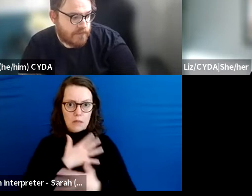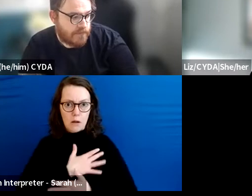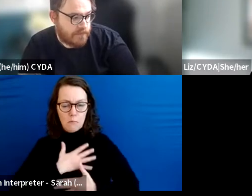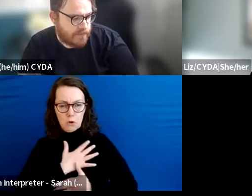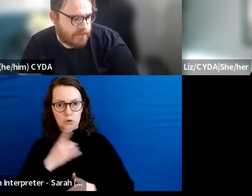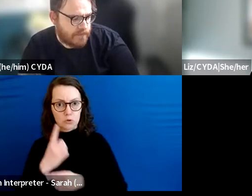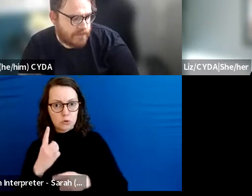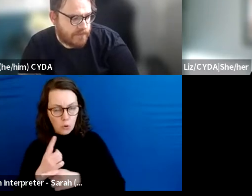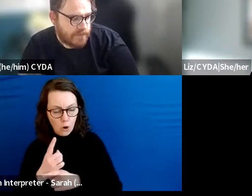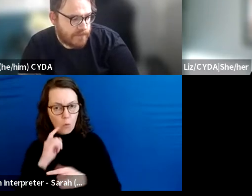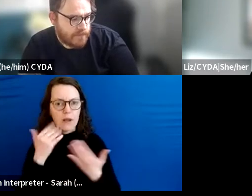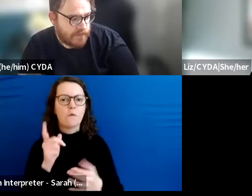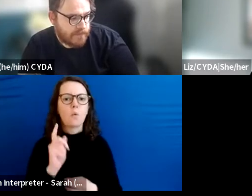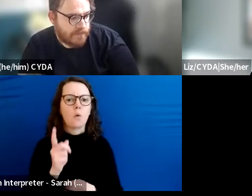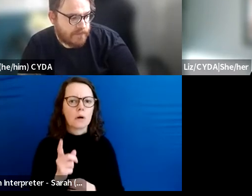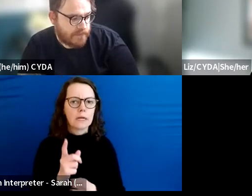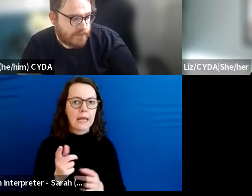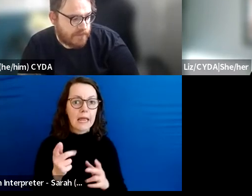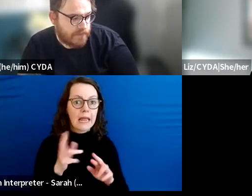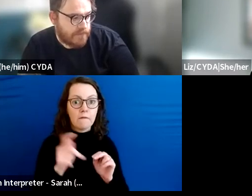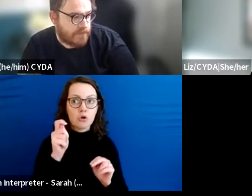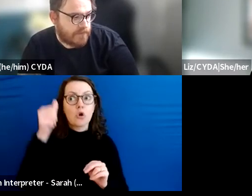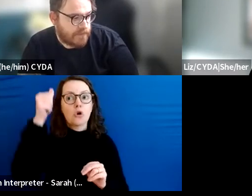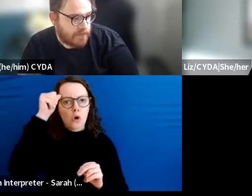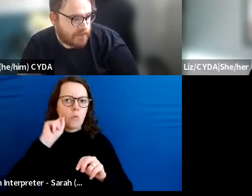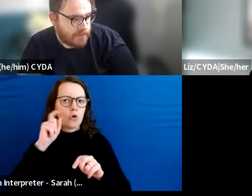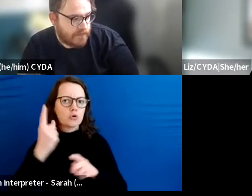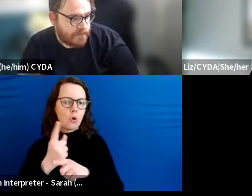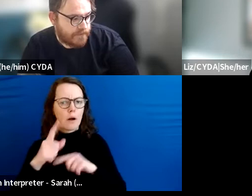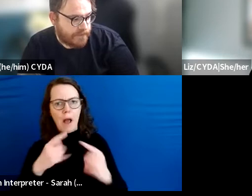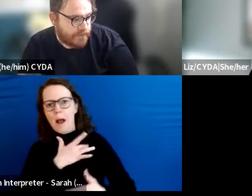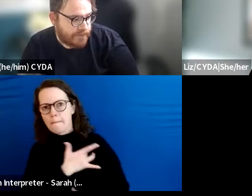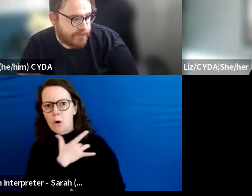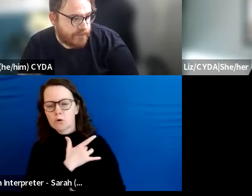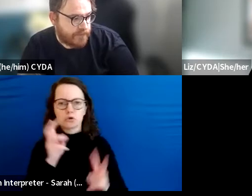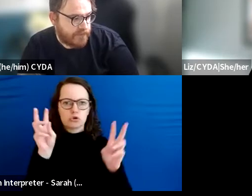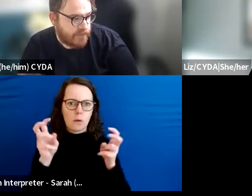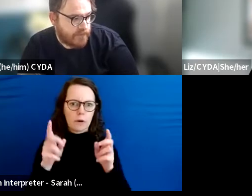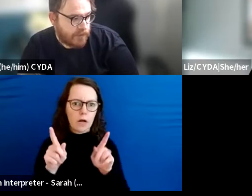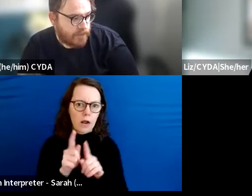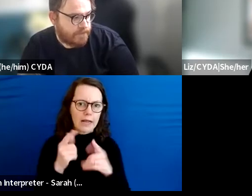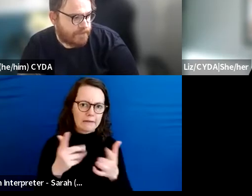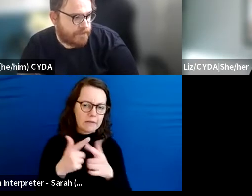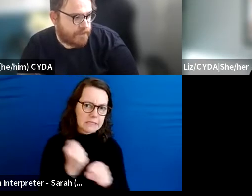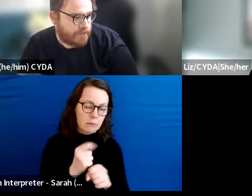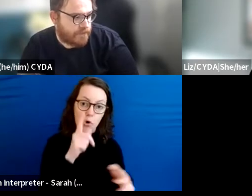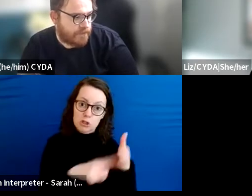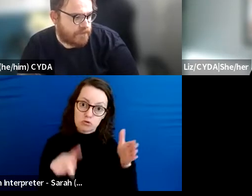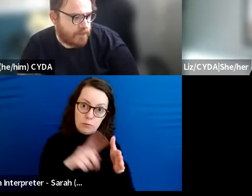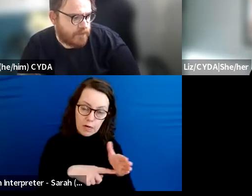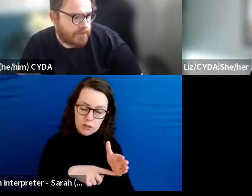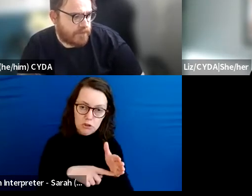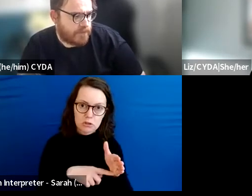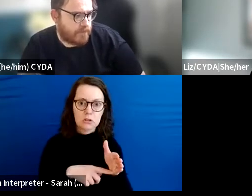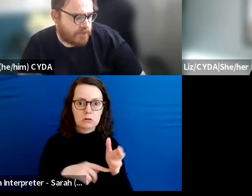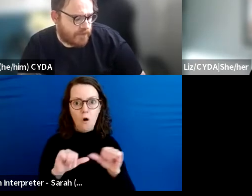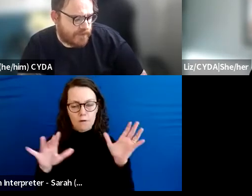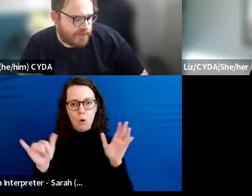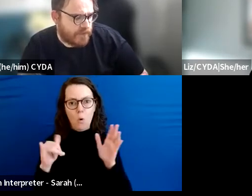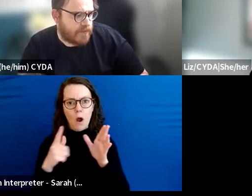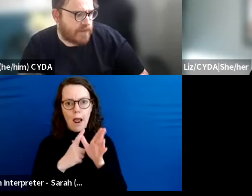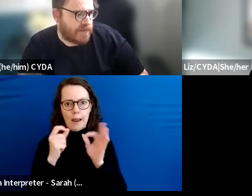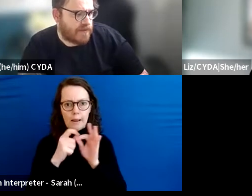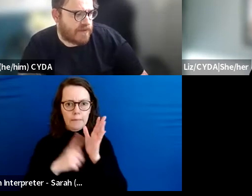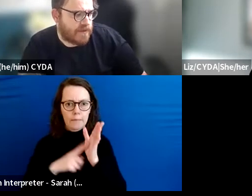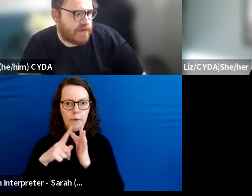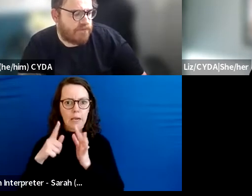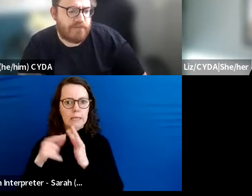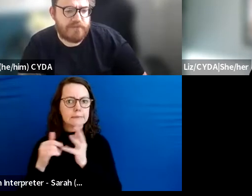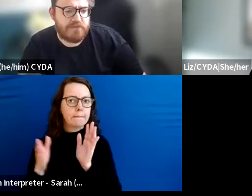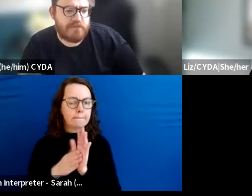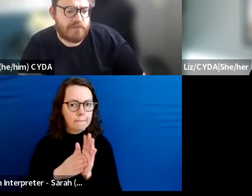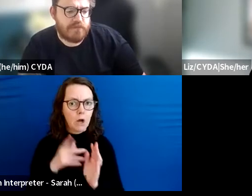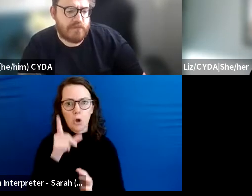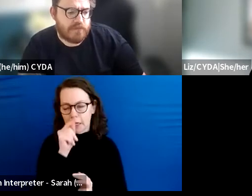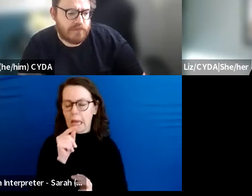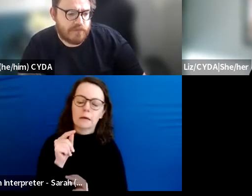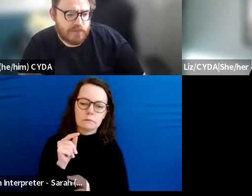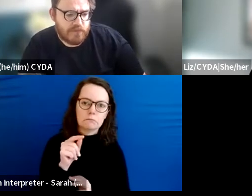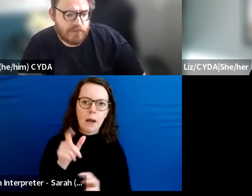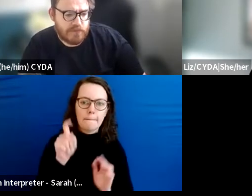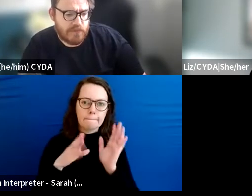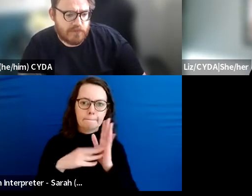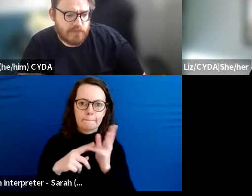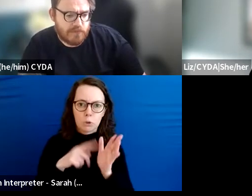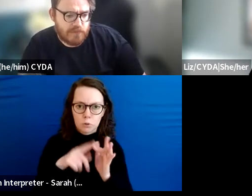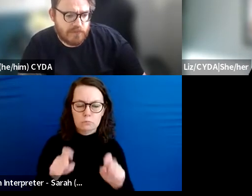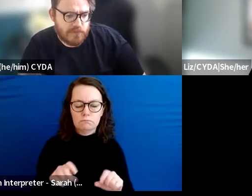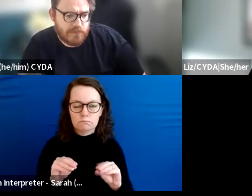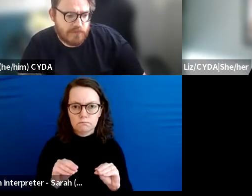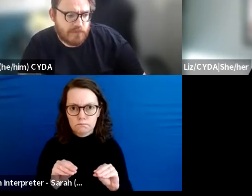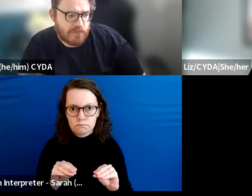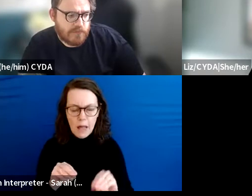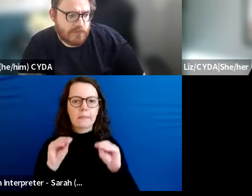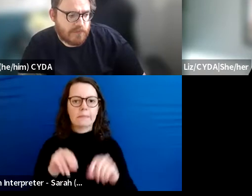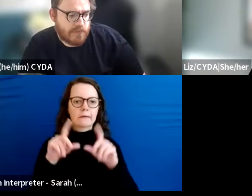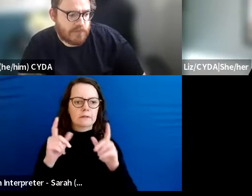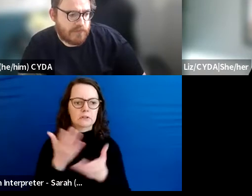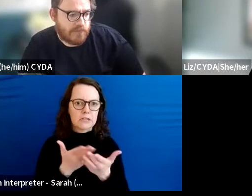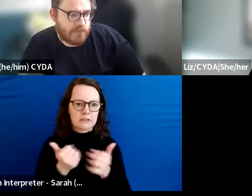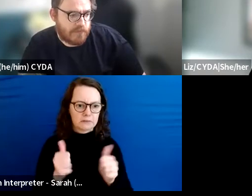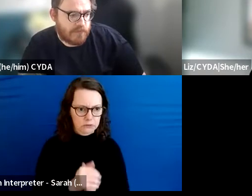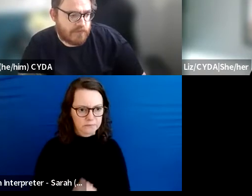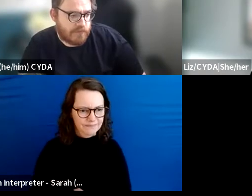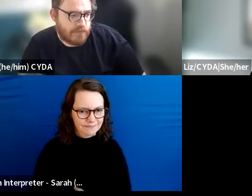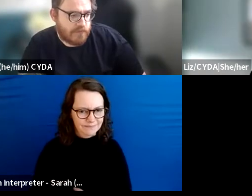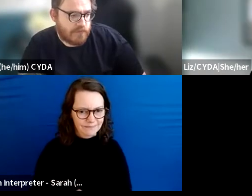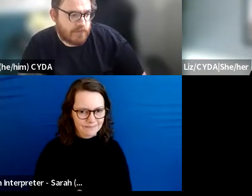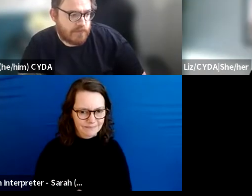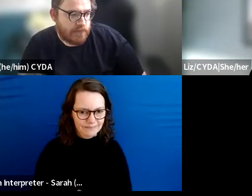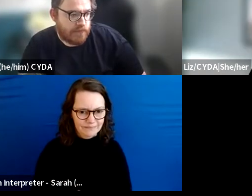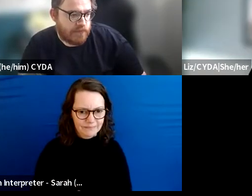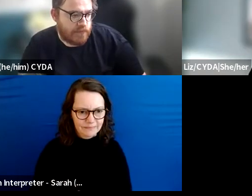We use content notes, so we're wanting, and what we're about to talk about is, for example, atheism or discrimination. And then people can choose whether or not they want to hear that information so you can just meet the conversation, until that.